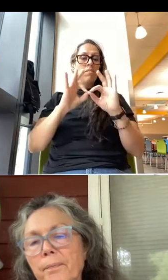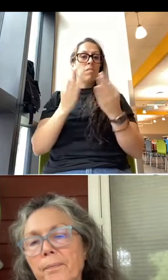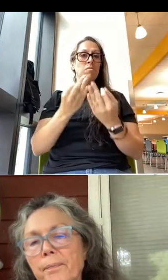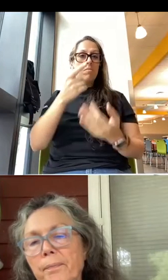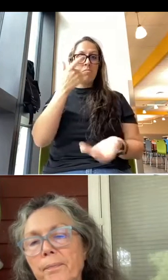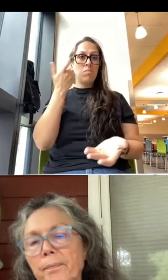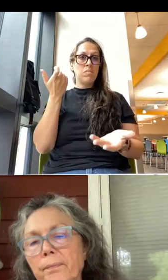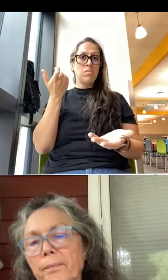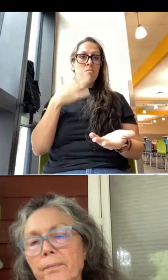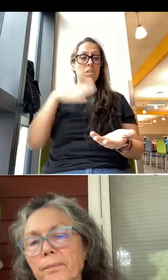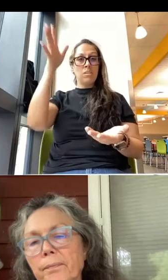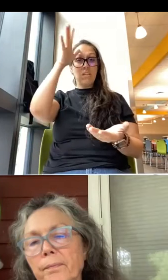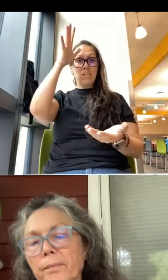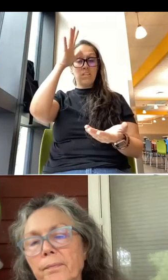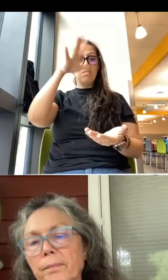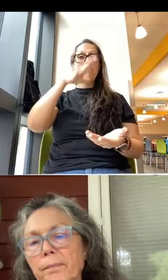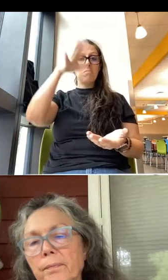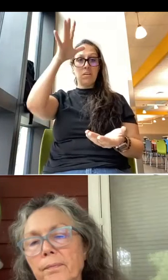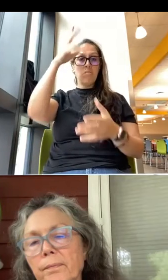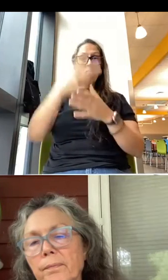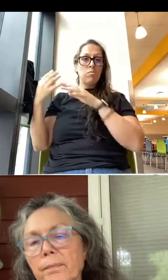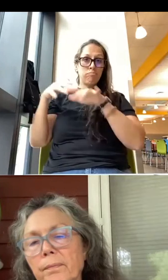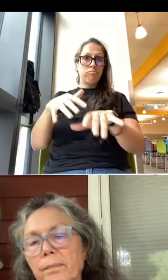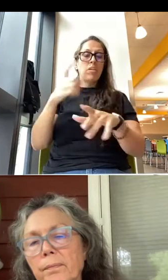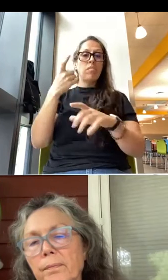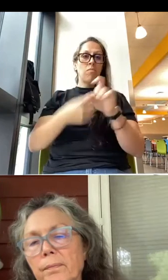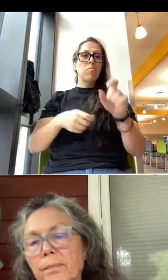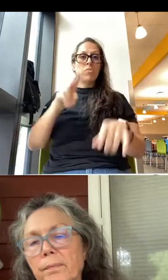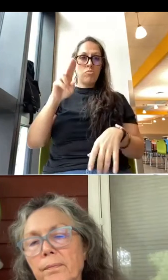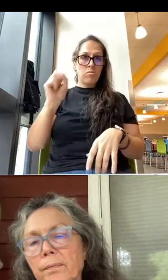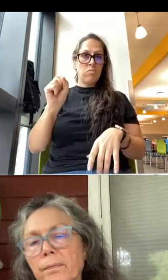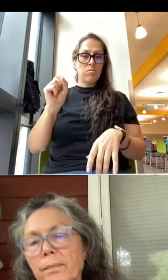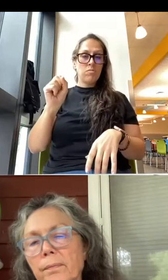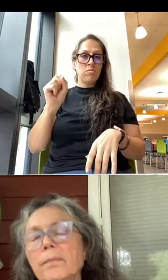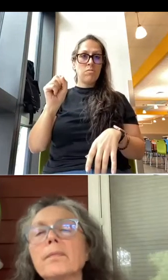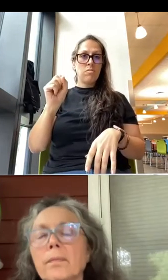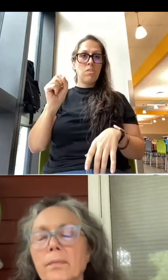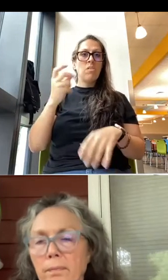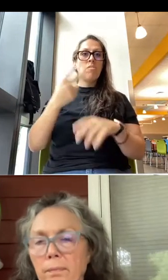you know, both immigrated to the United States from um uh Hong Kong and mainland China,